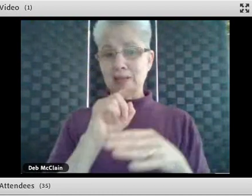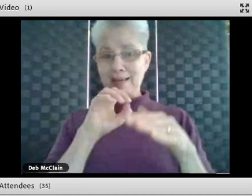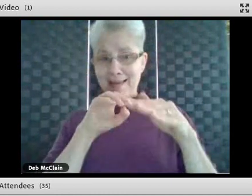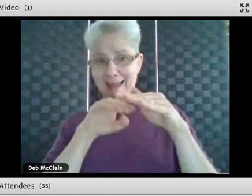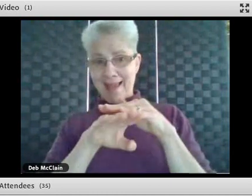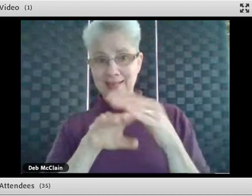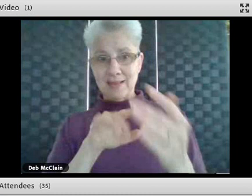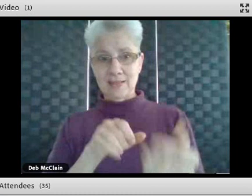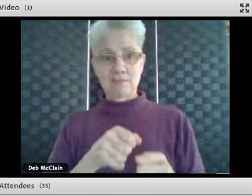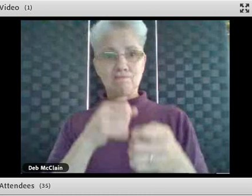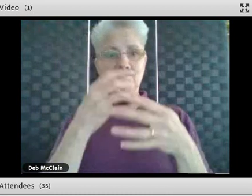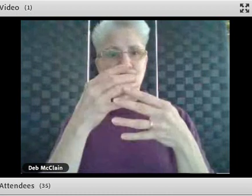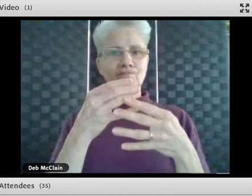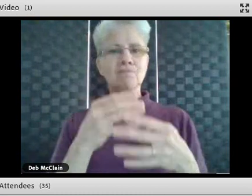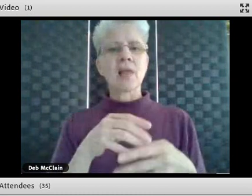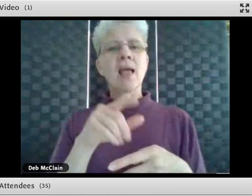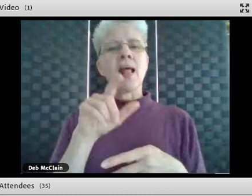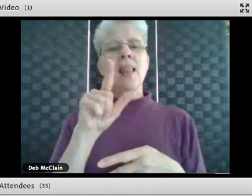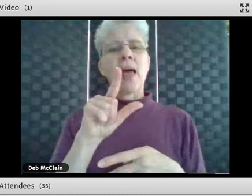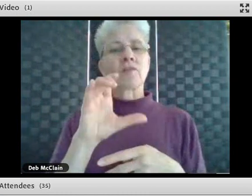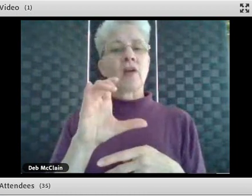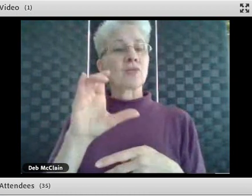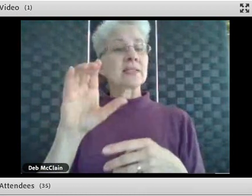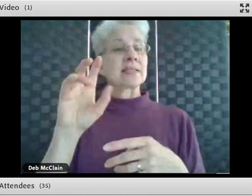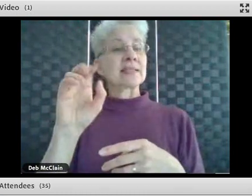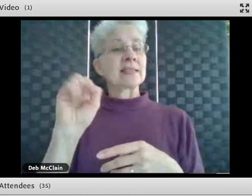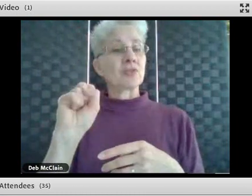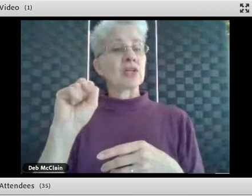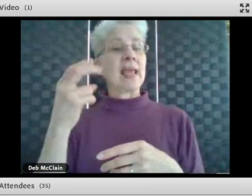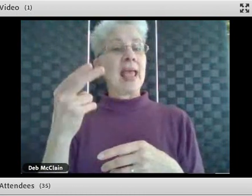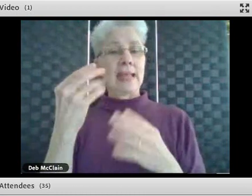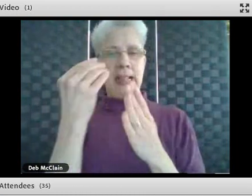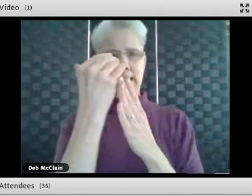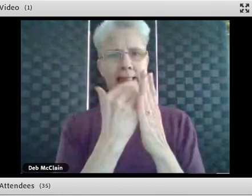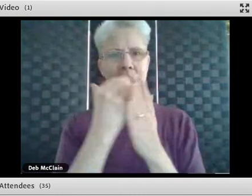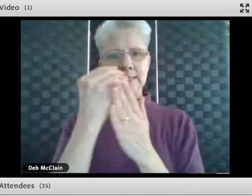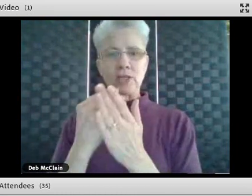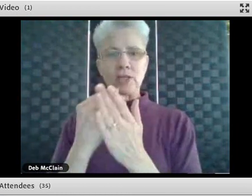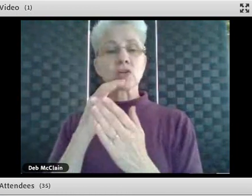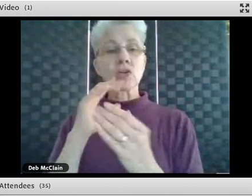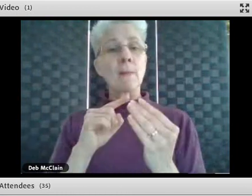the Library of Congress Subject Heading list, all right? So I'm gonna talk about different ways that we can access LCSH,